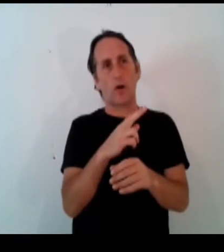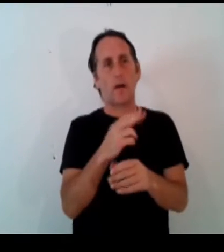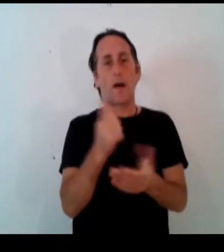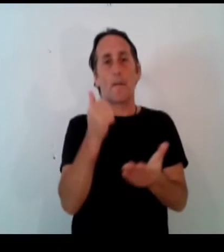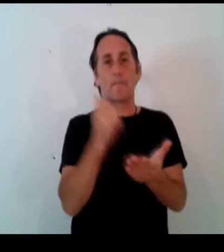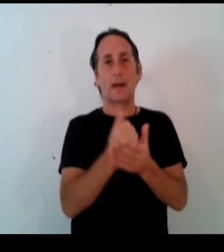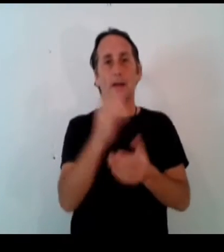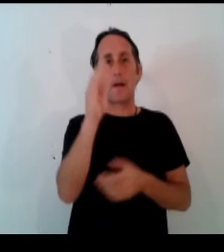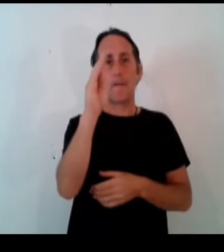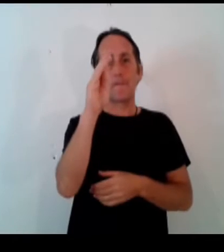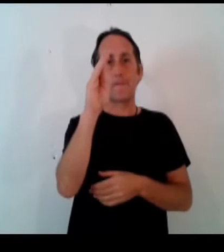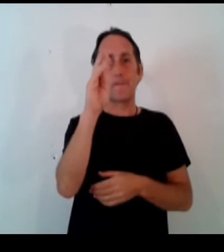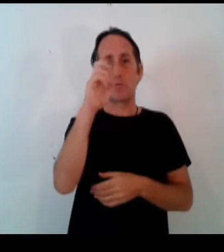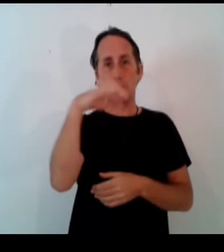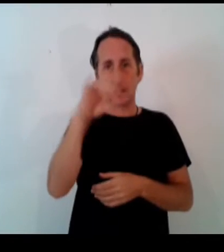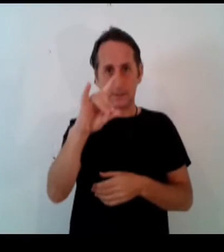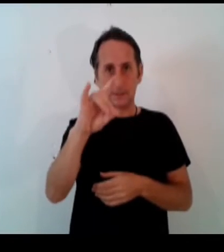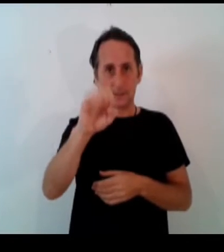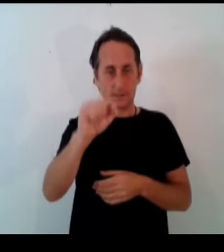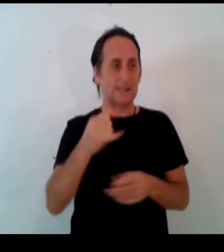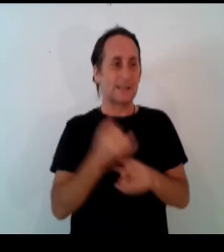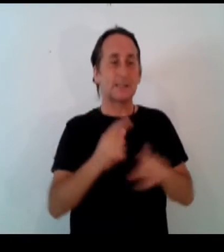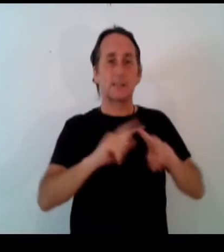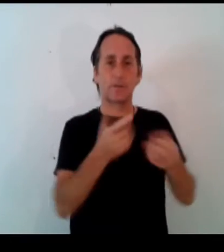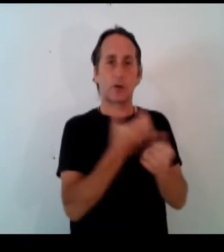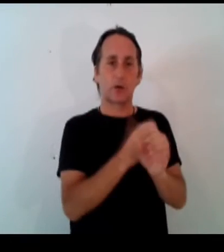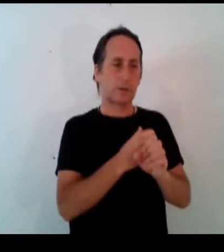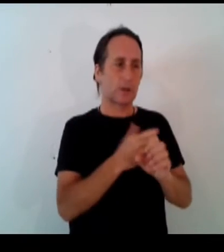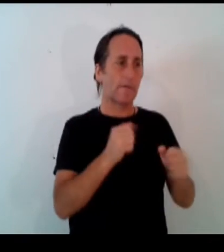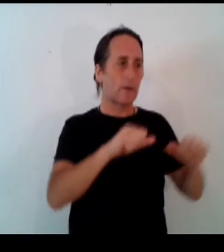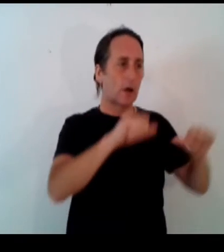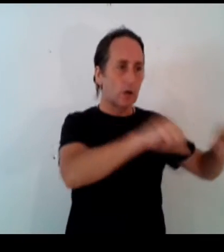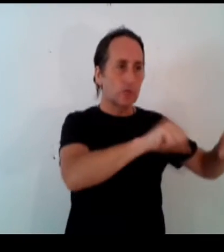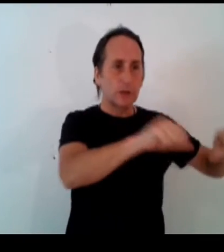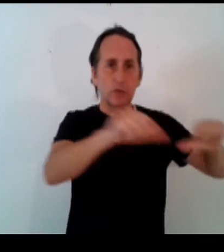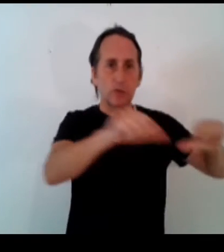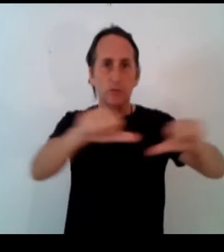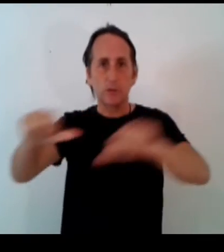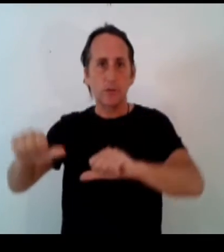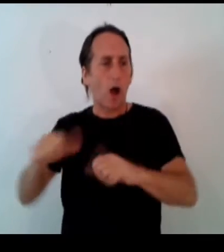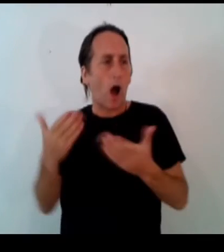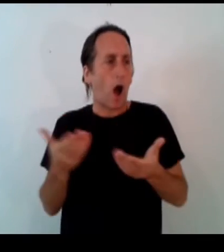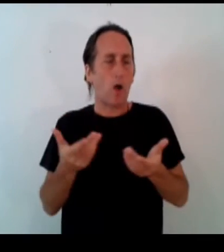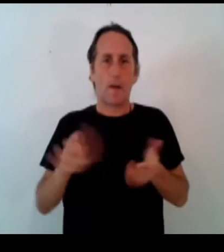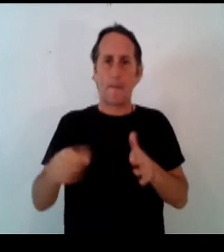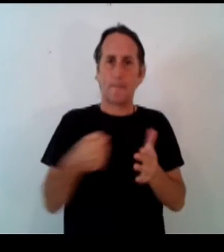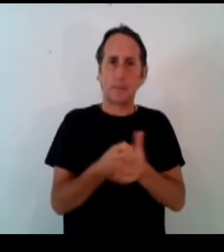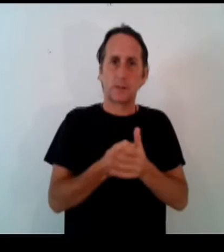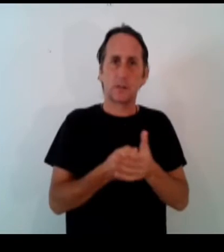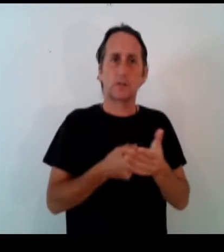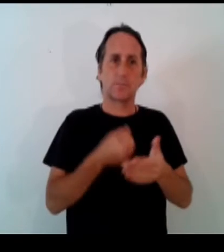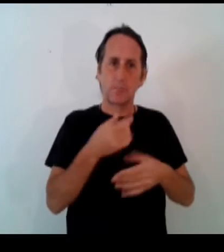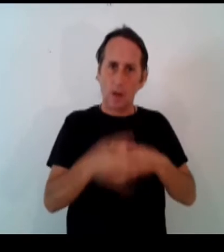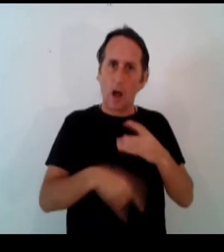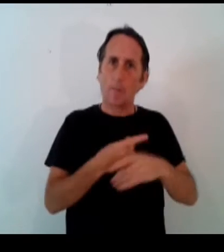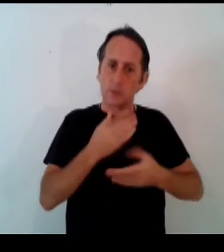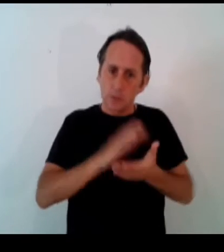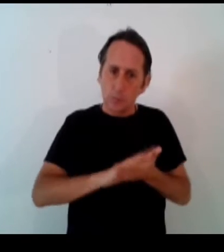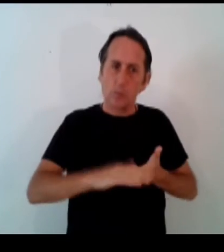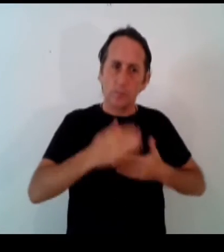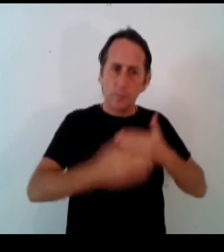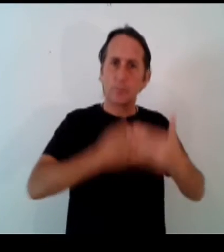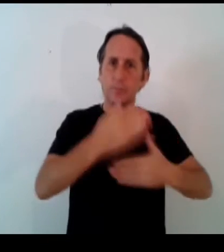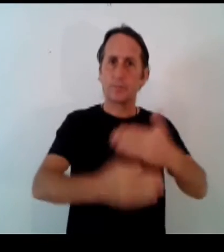Well it's not even between countries its between bank branches in different countries, about how they conduct trade around the world